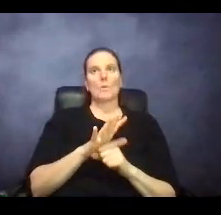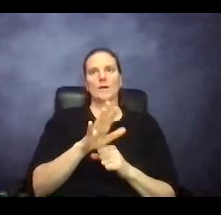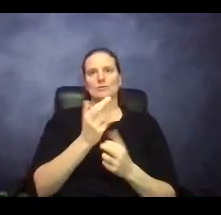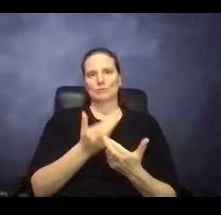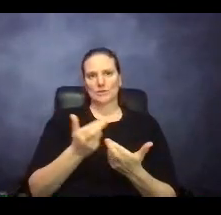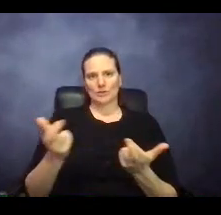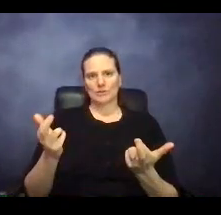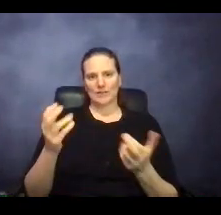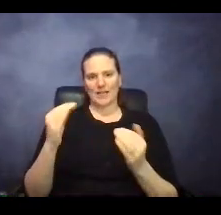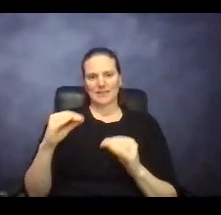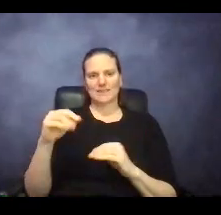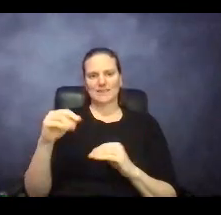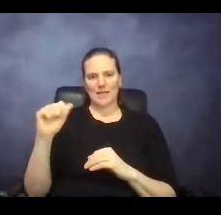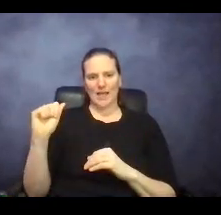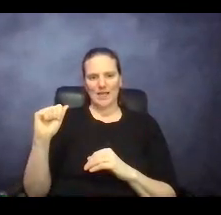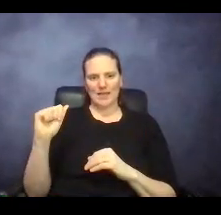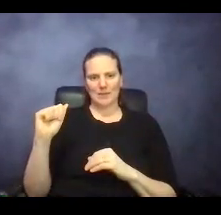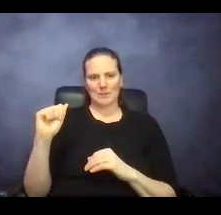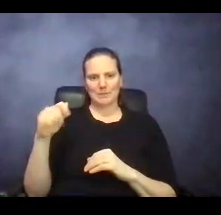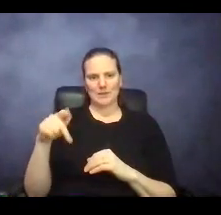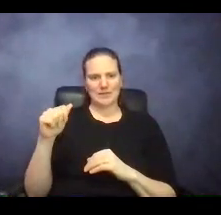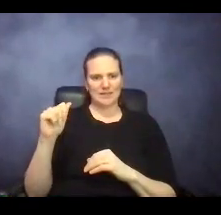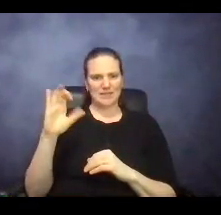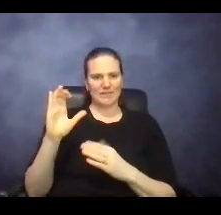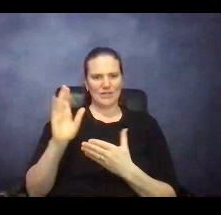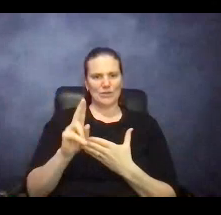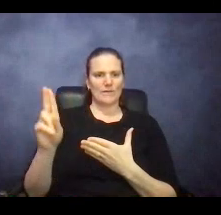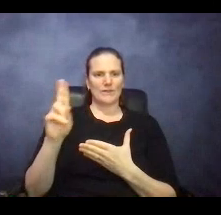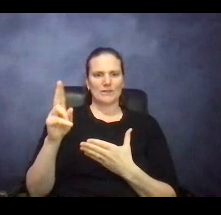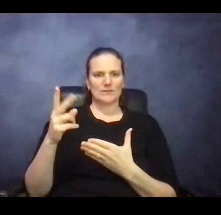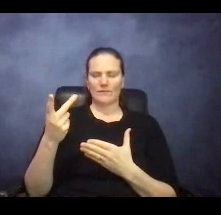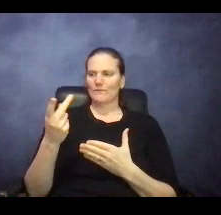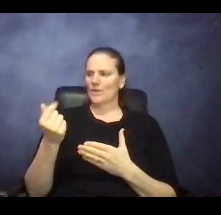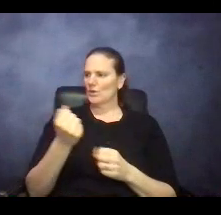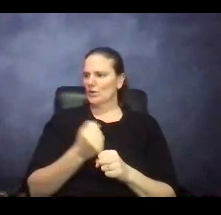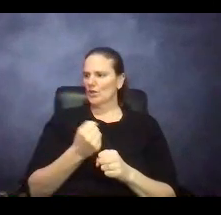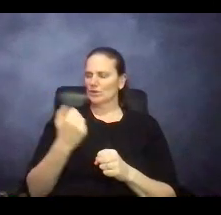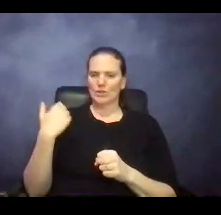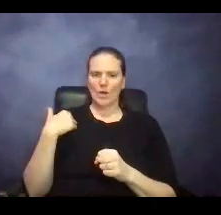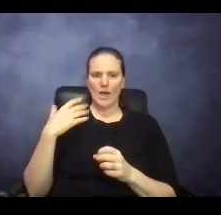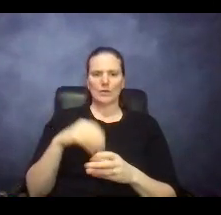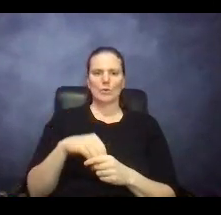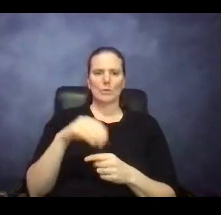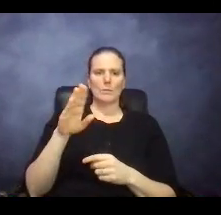I teach the PAs down at Pacific University and a couple years ago I was, I, I include berberine in the,